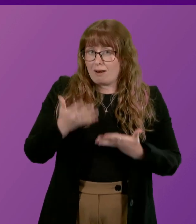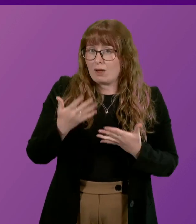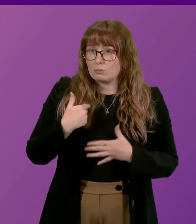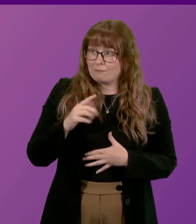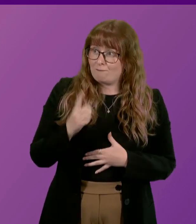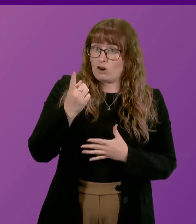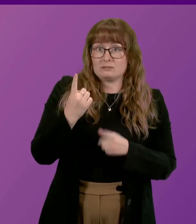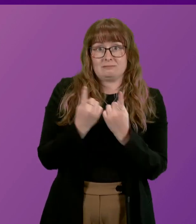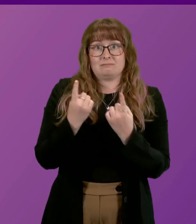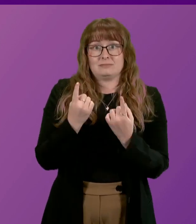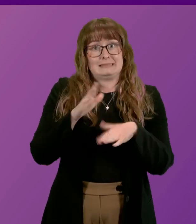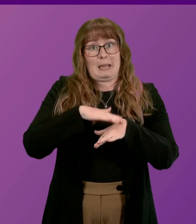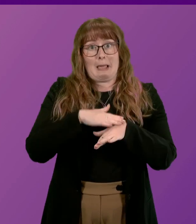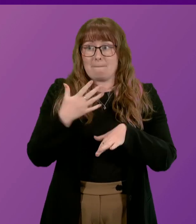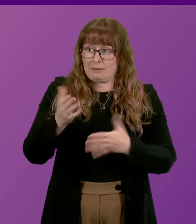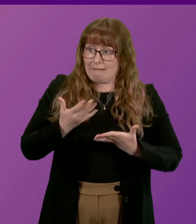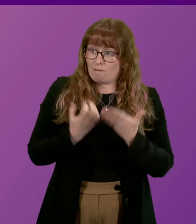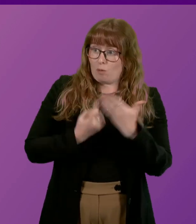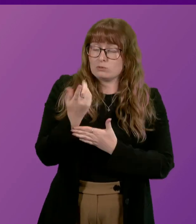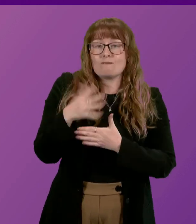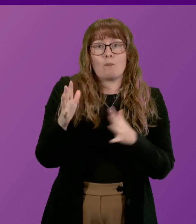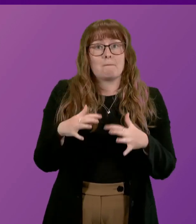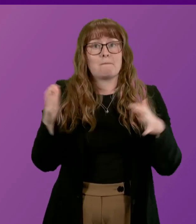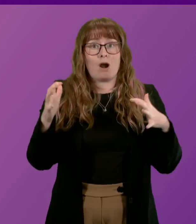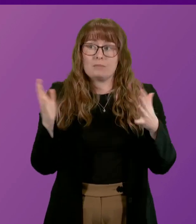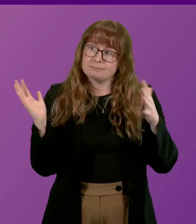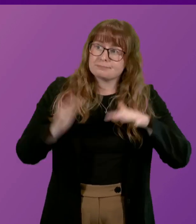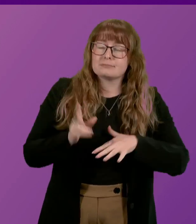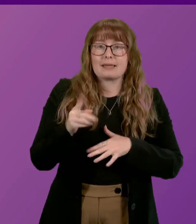first opportunity that I have had since the Parliament reconvened this week—to